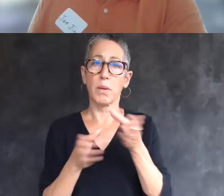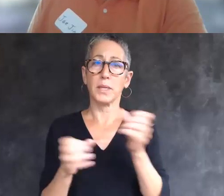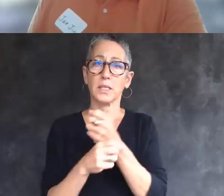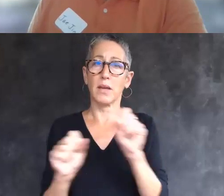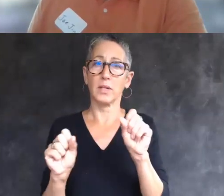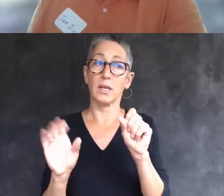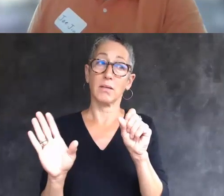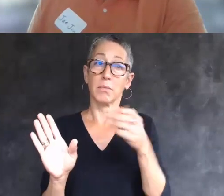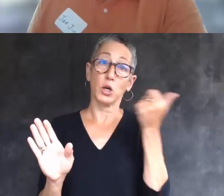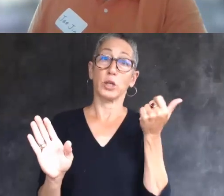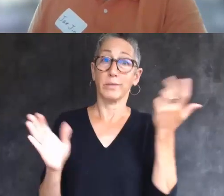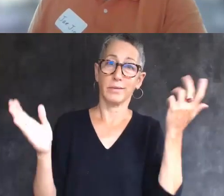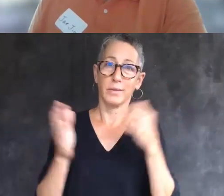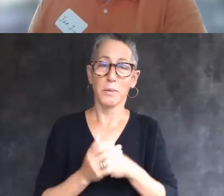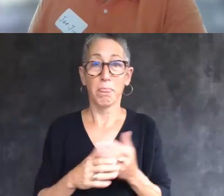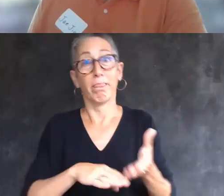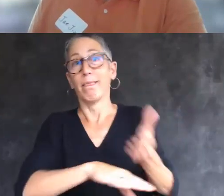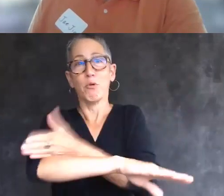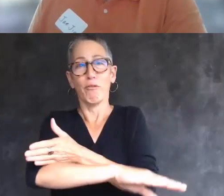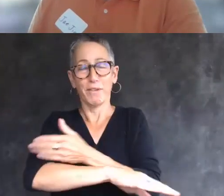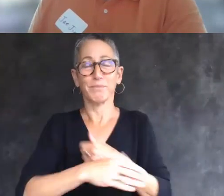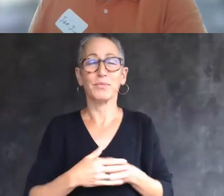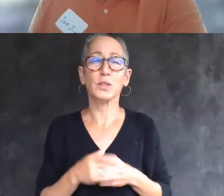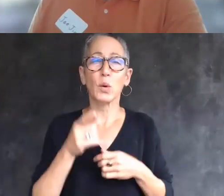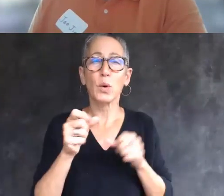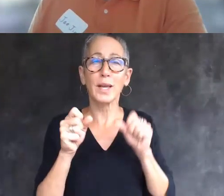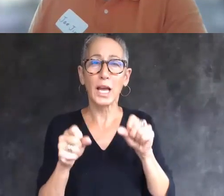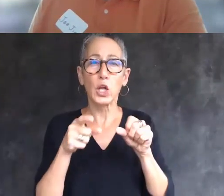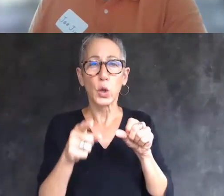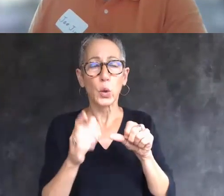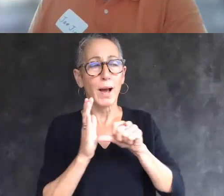So in your highlight anyway, what it's like one of the one